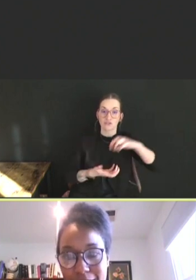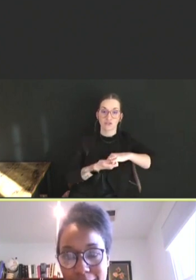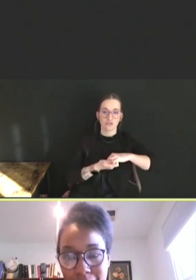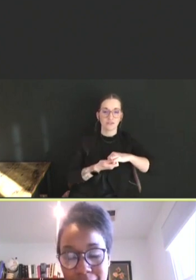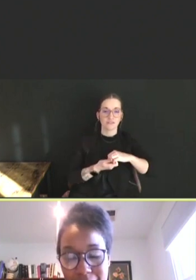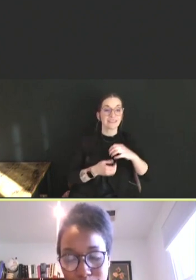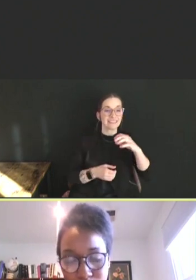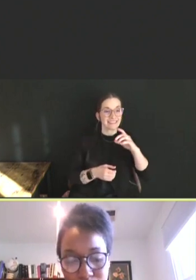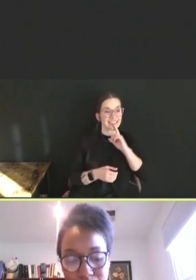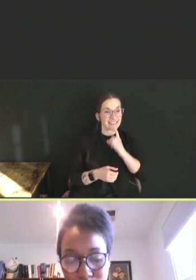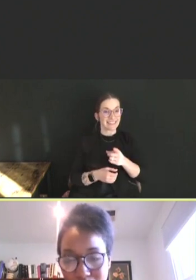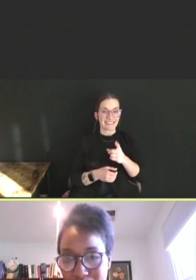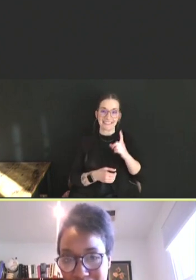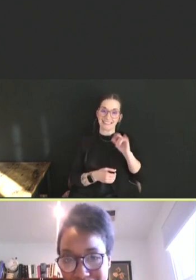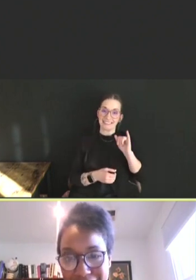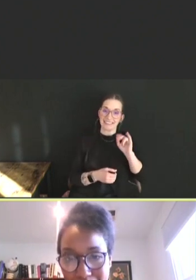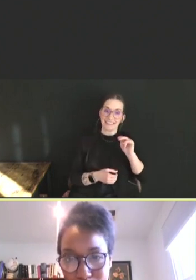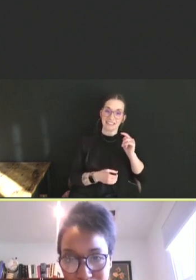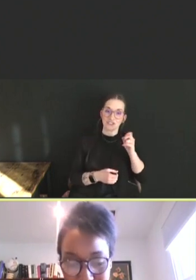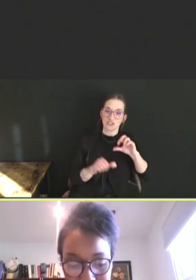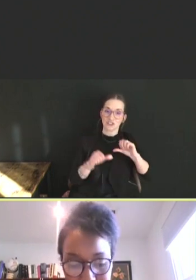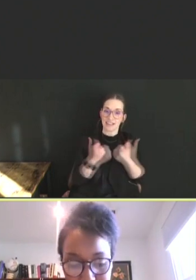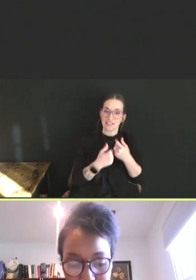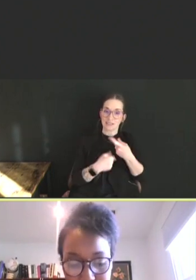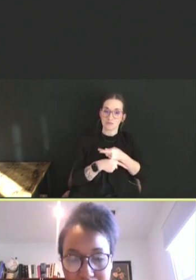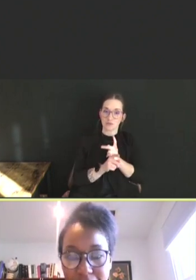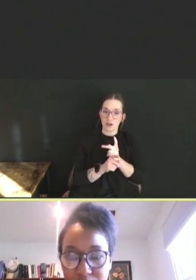done in the spirit of interagency collaboration.